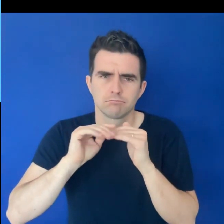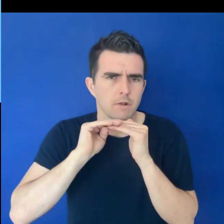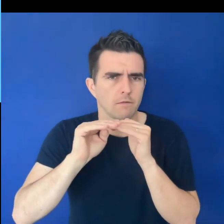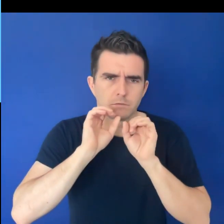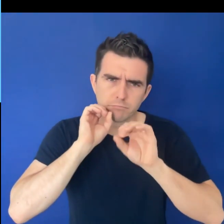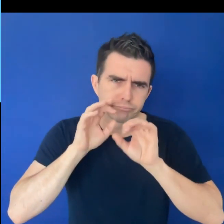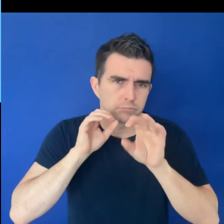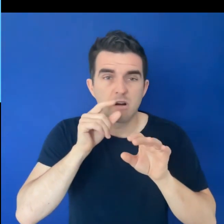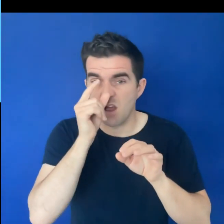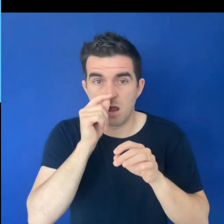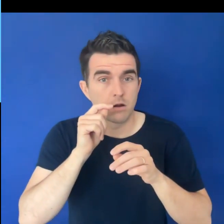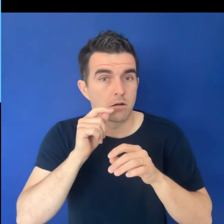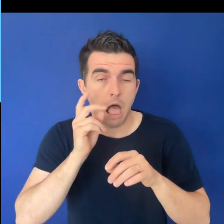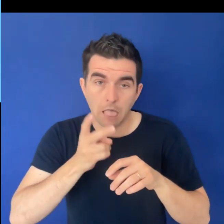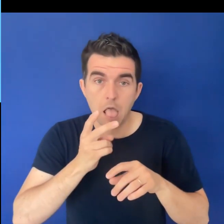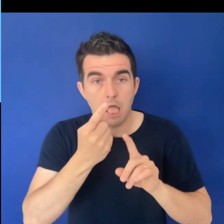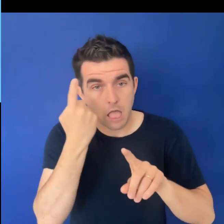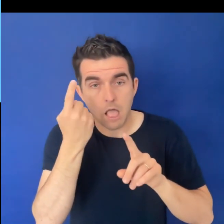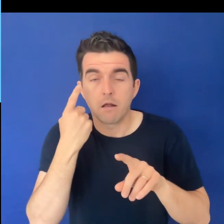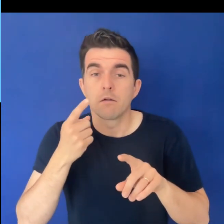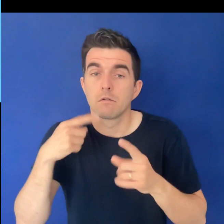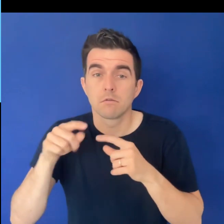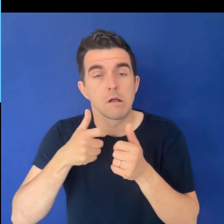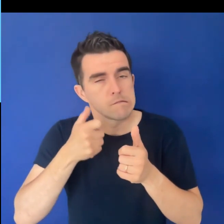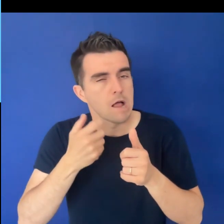but can be reprompted by the player at any time.